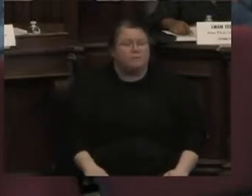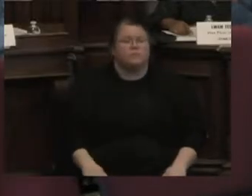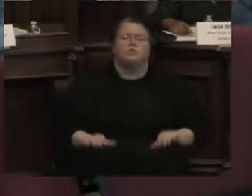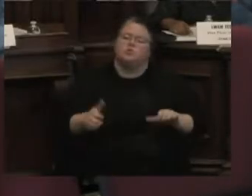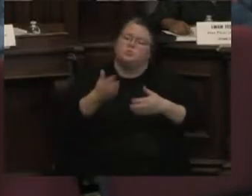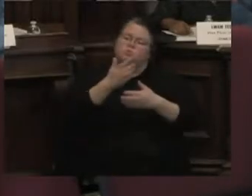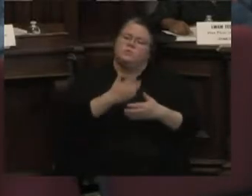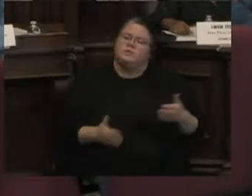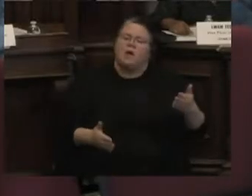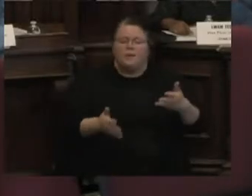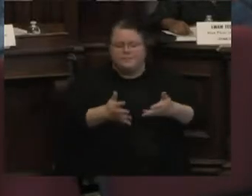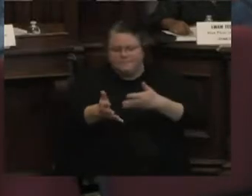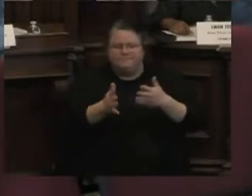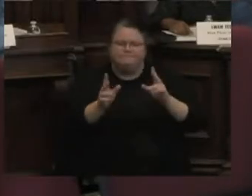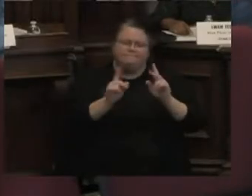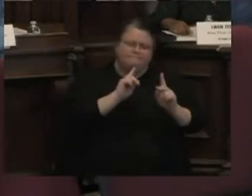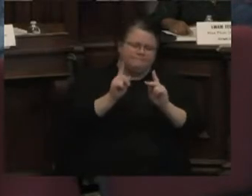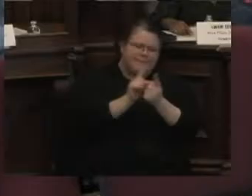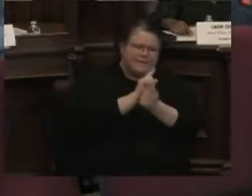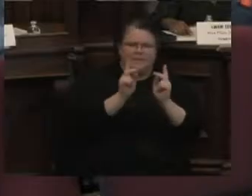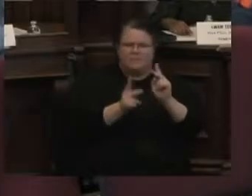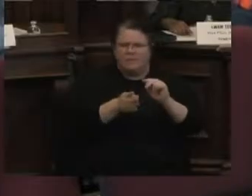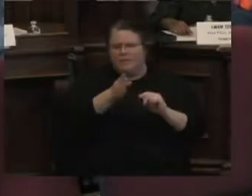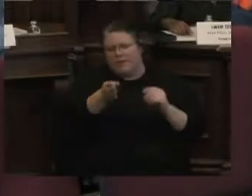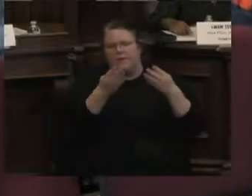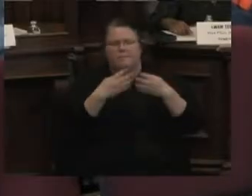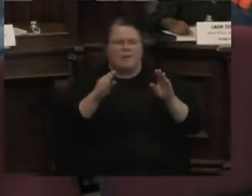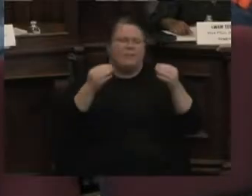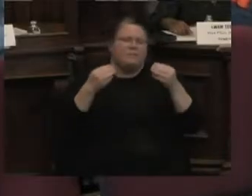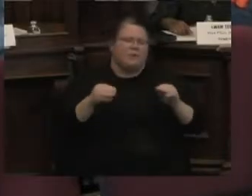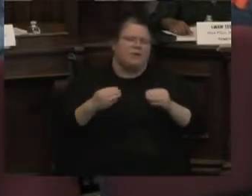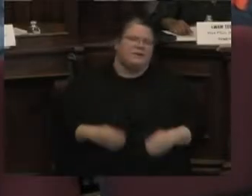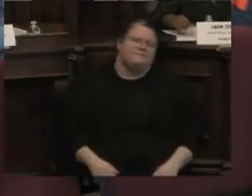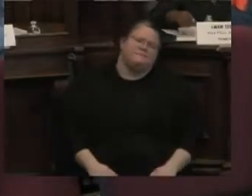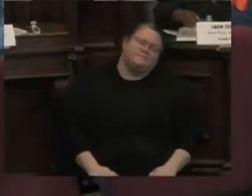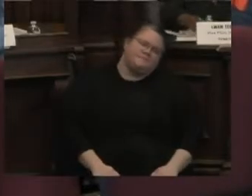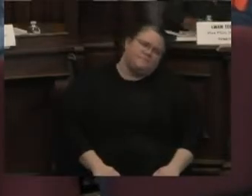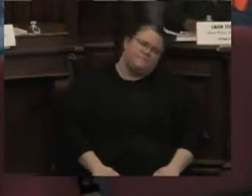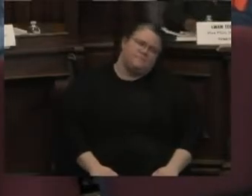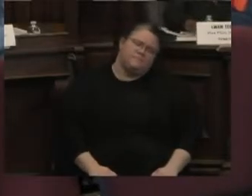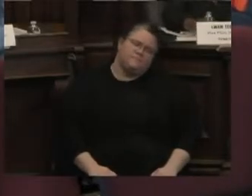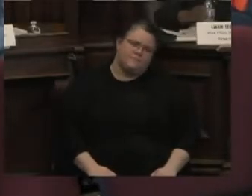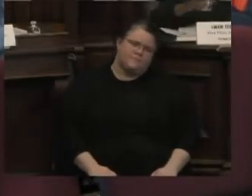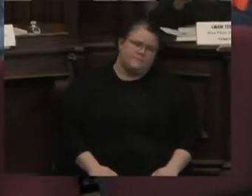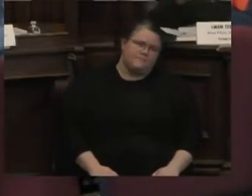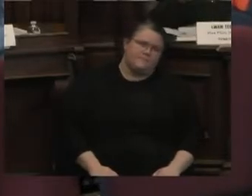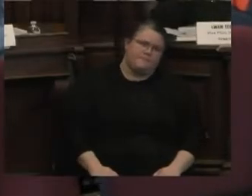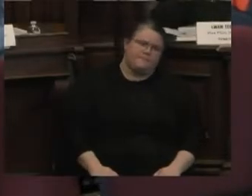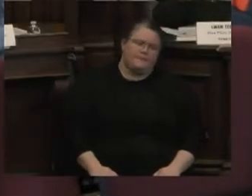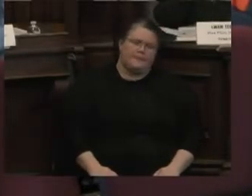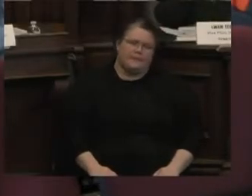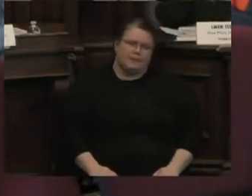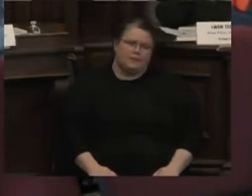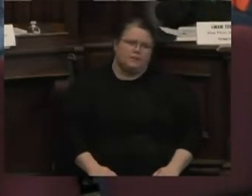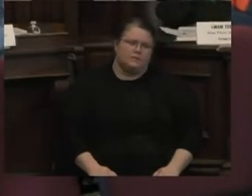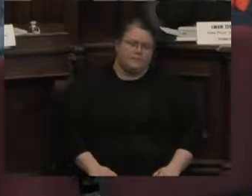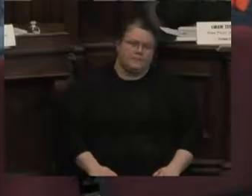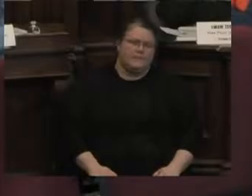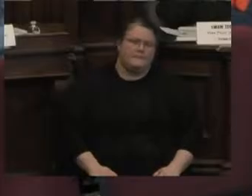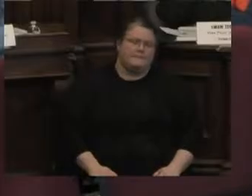coming through, and we could do some community engagement at